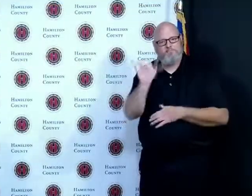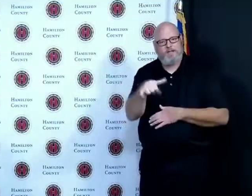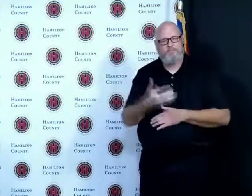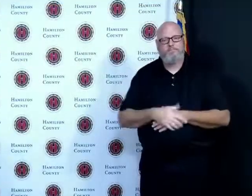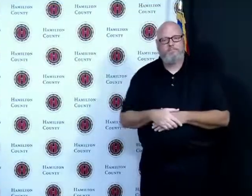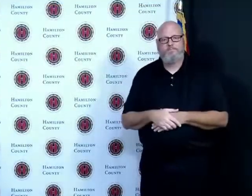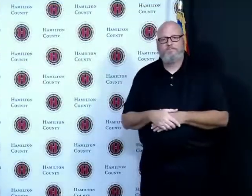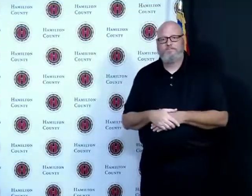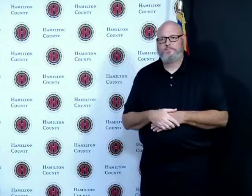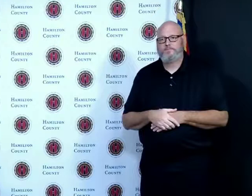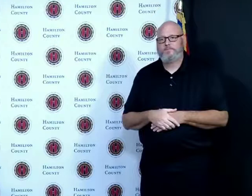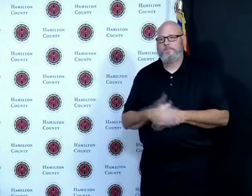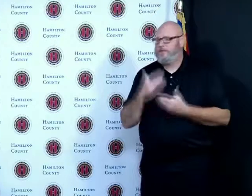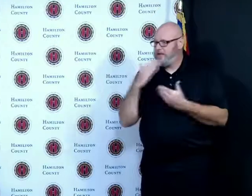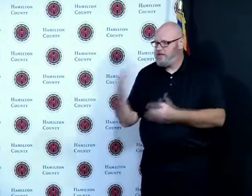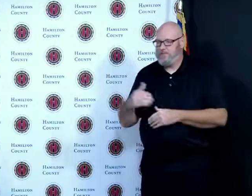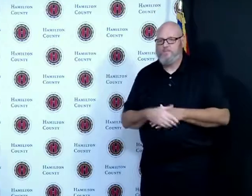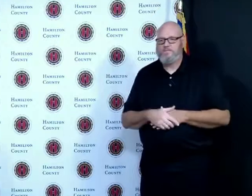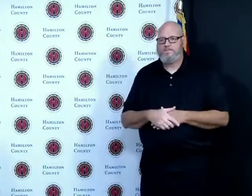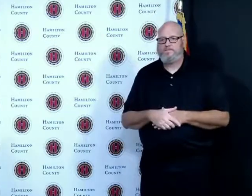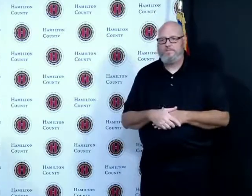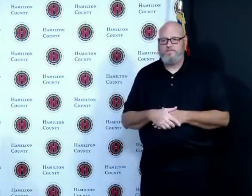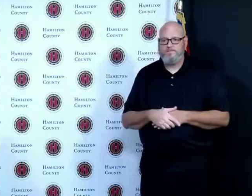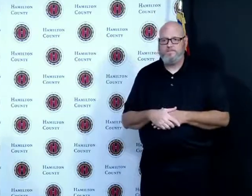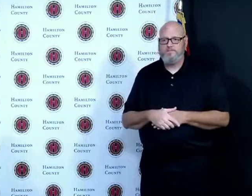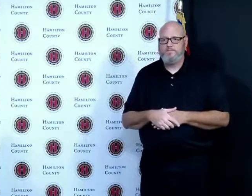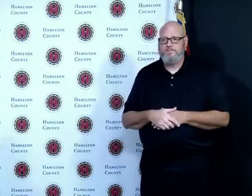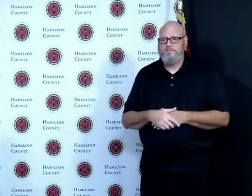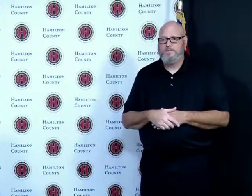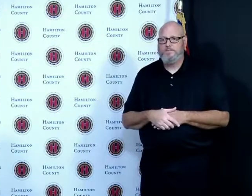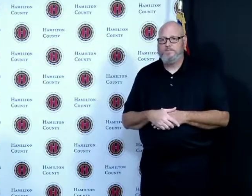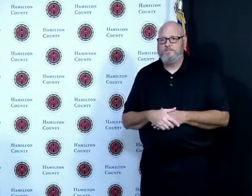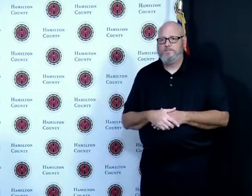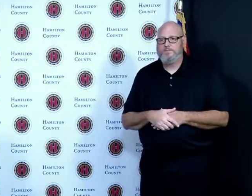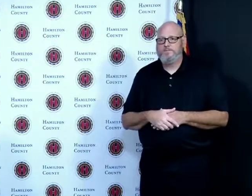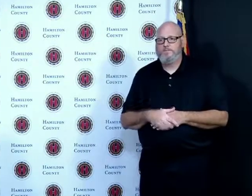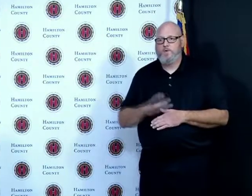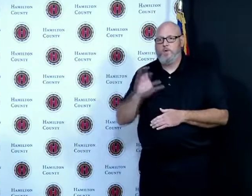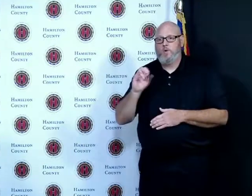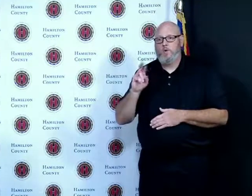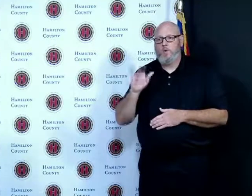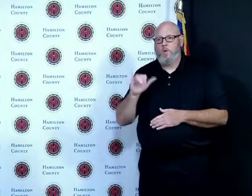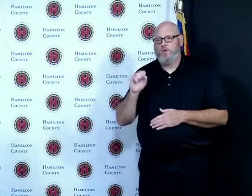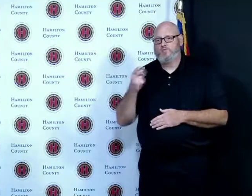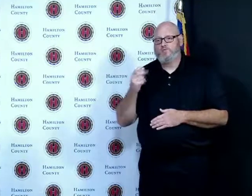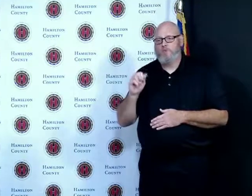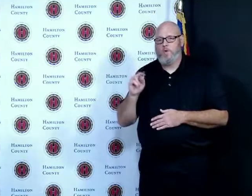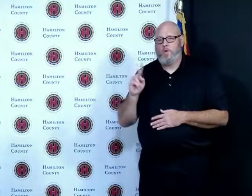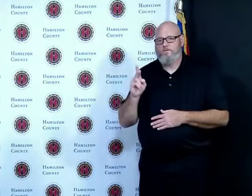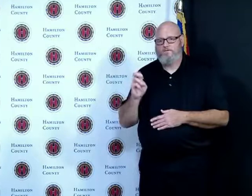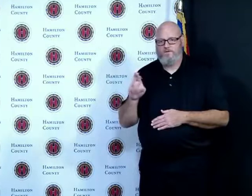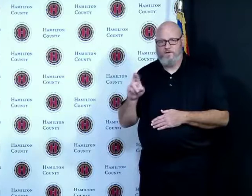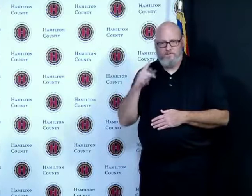thank you next up we have Corey Sharper with WVXU Corey questions for Commissioner Kesterman